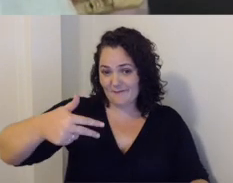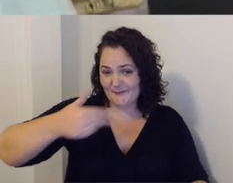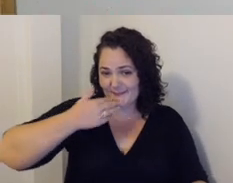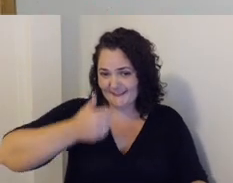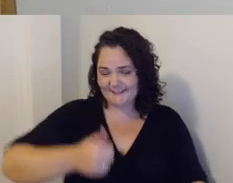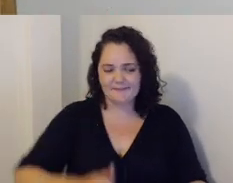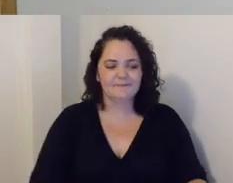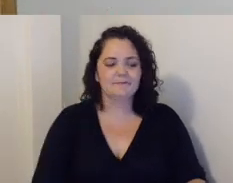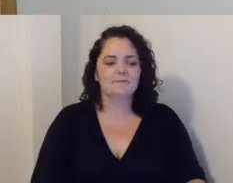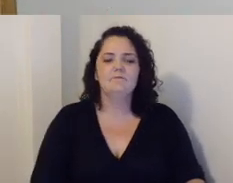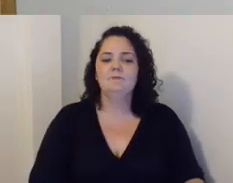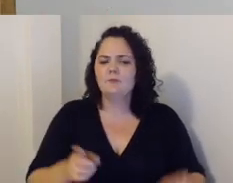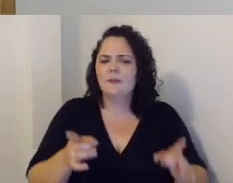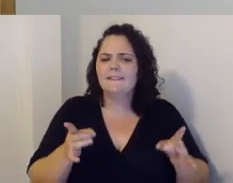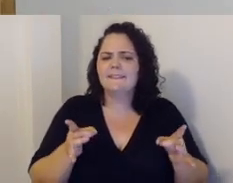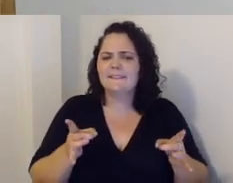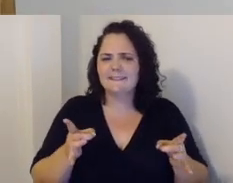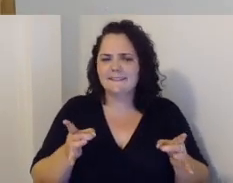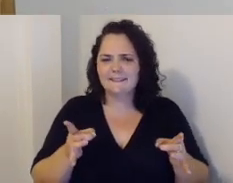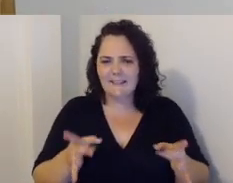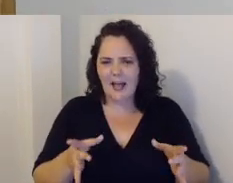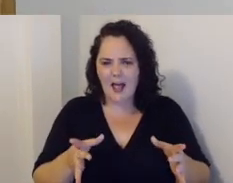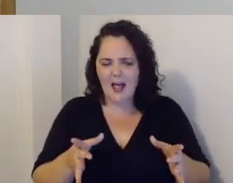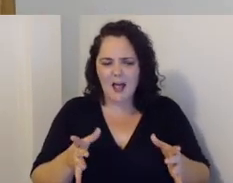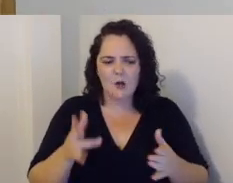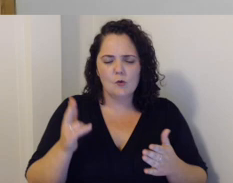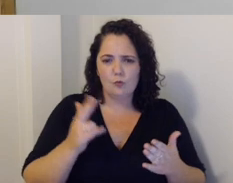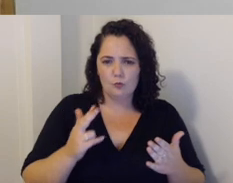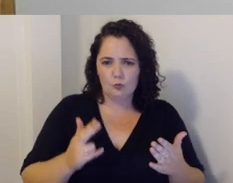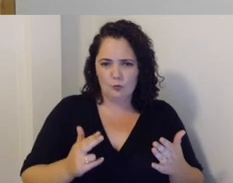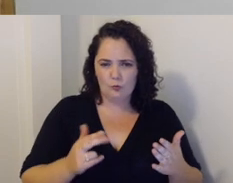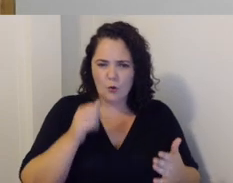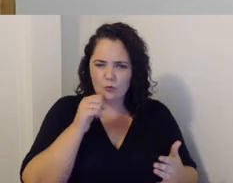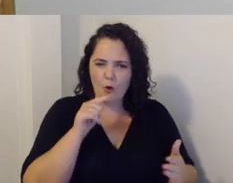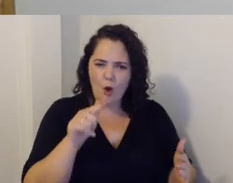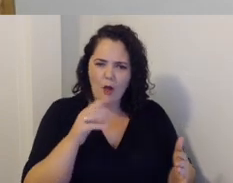what I recommend now for you when you begin your drawing is to change your method from line to